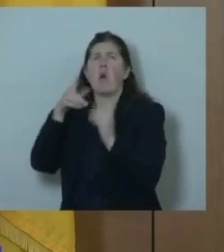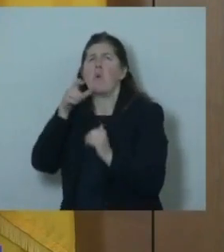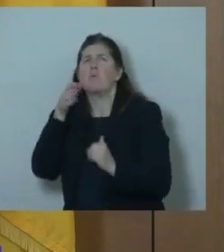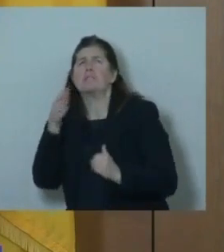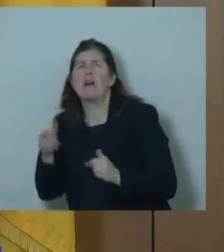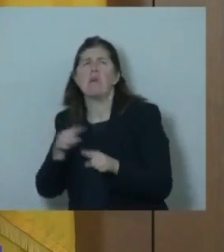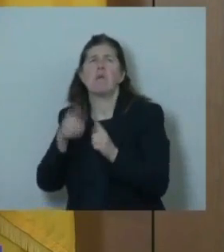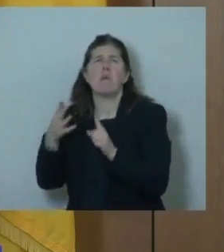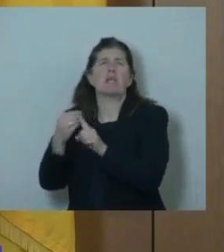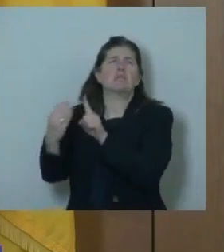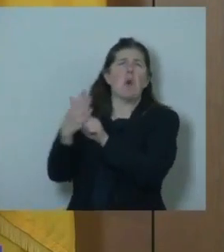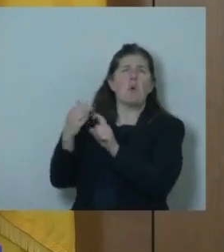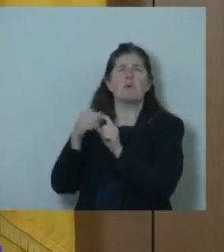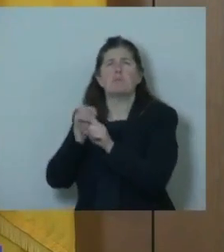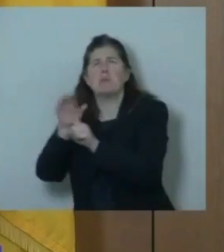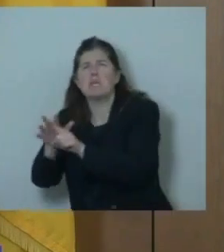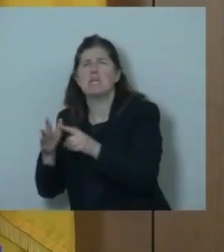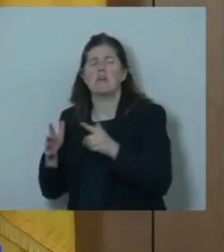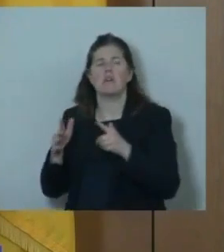THEN WE HAVE TO CALL THOSE INDIVIDUALS.